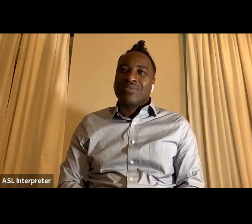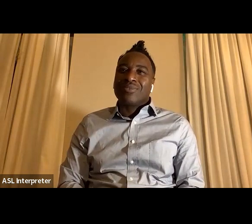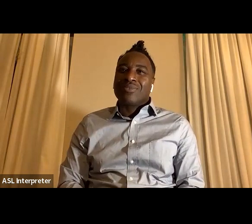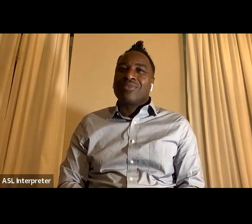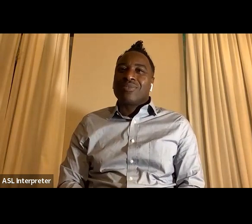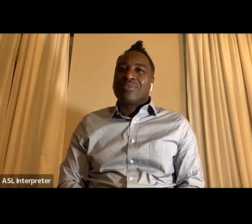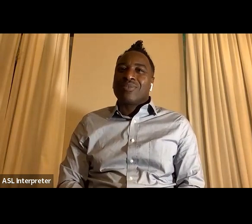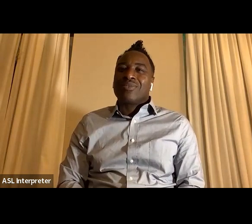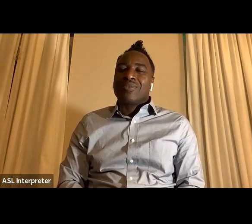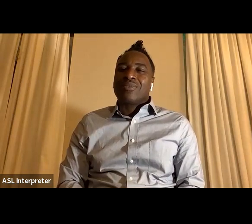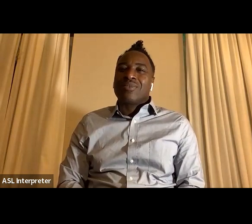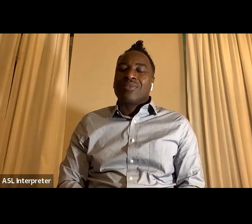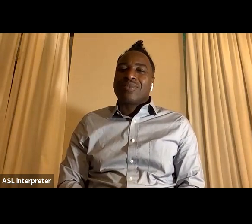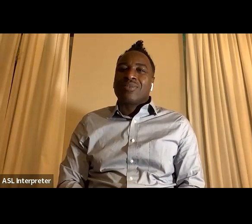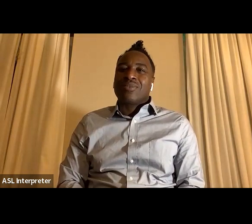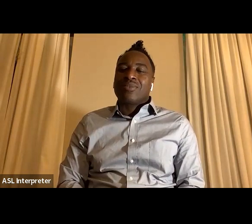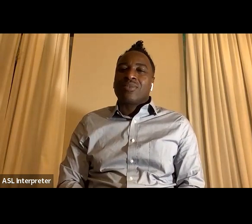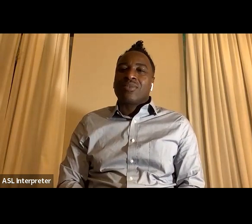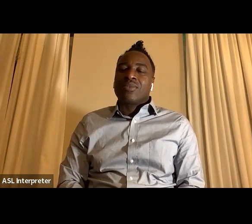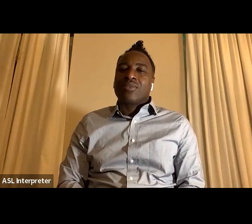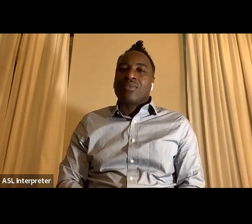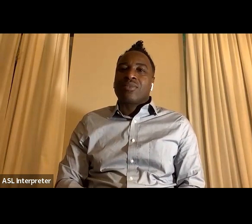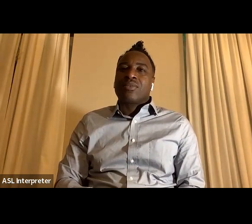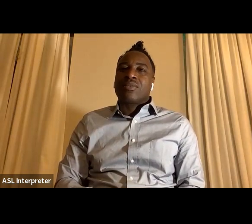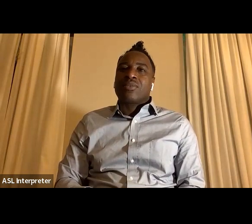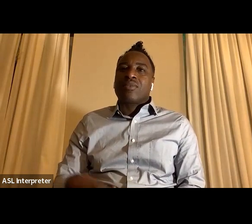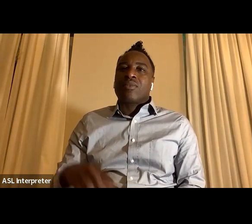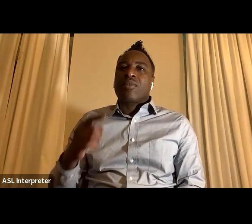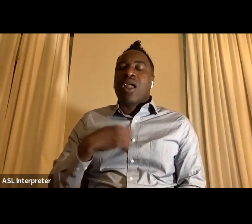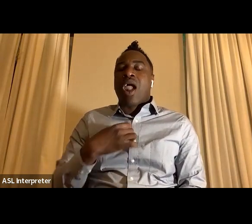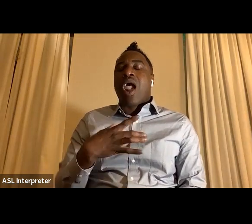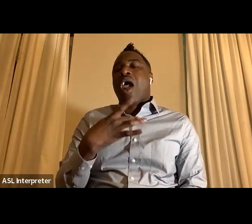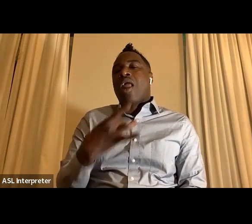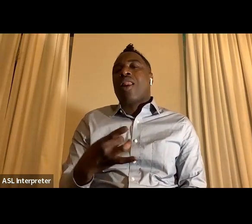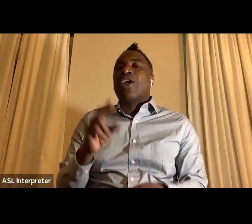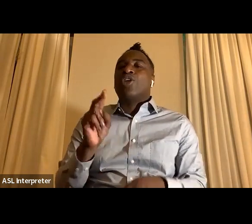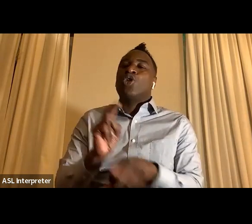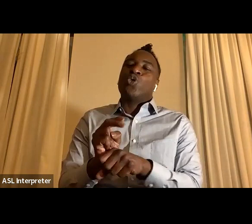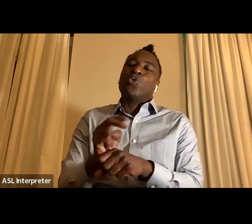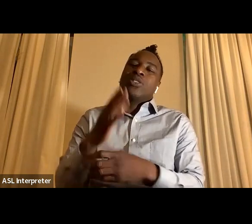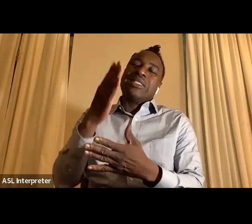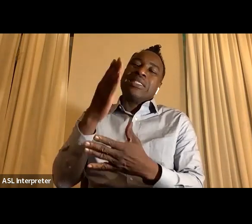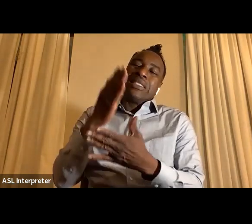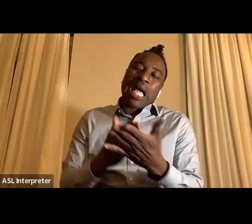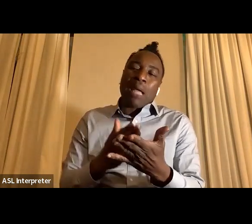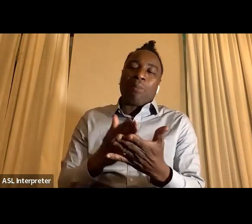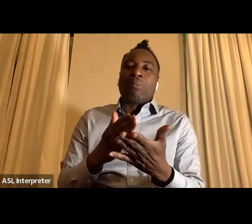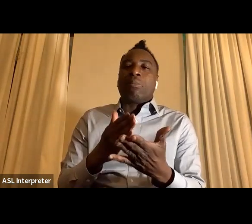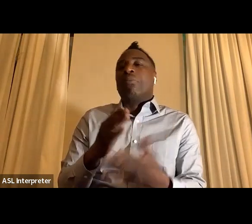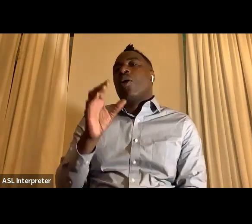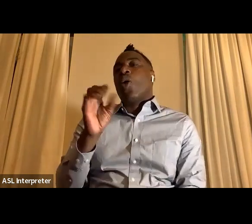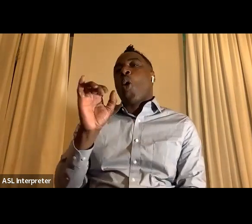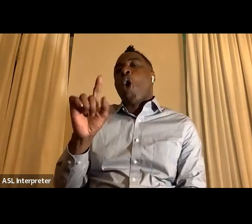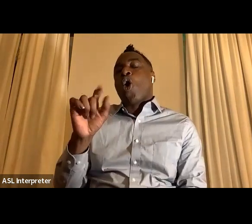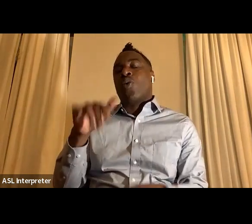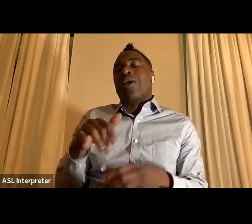but like I like to definitely incorporate it into a piece. Like it's never well, sometimes, but it's rarely just like a flat painting for me.